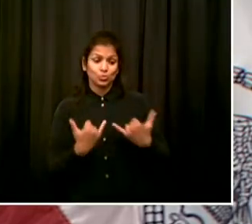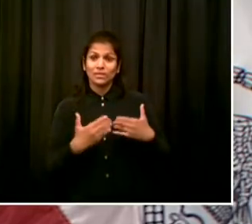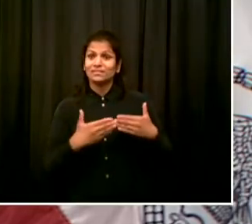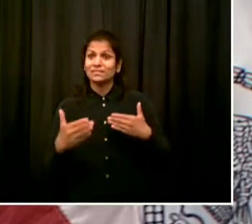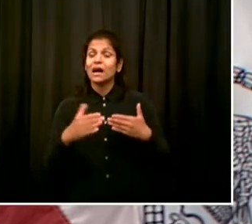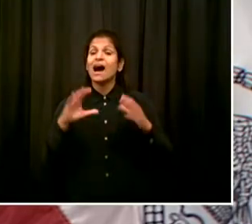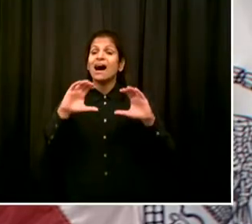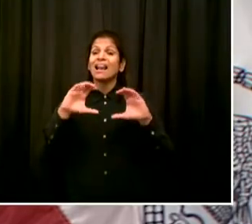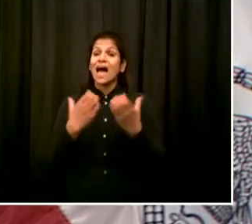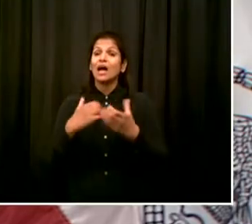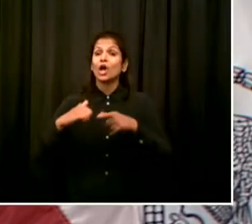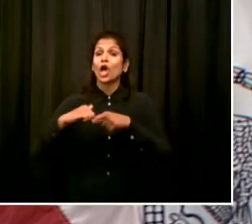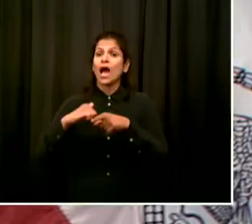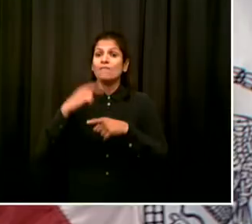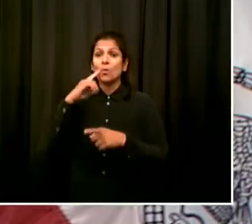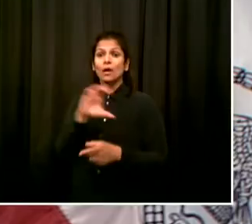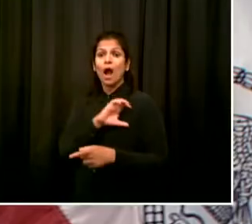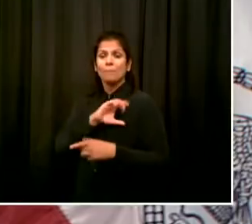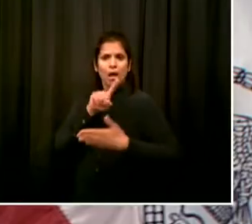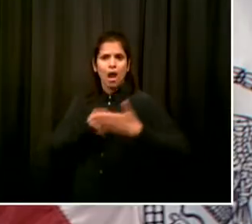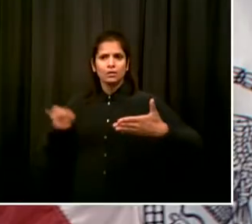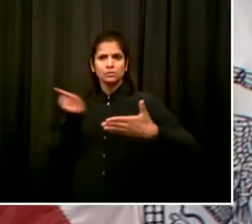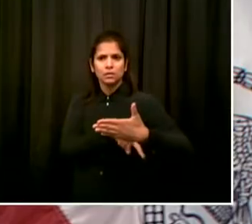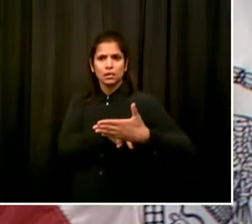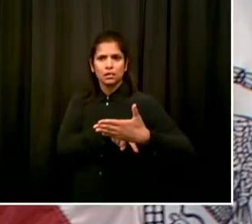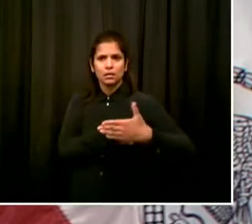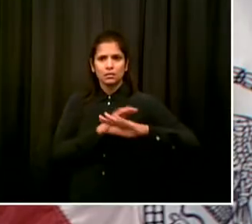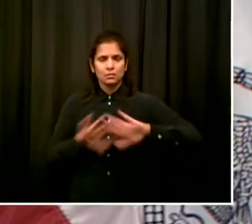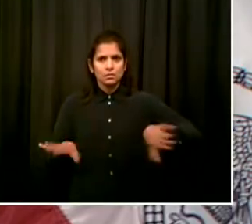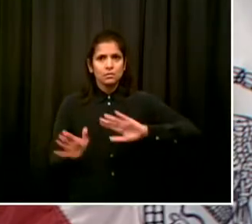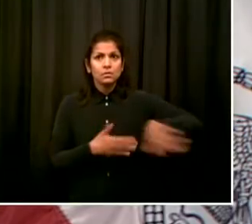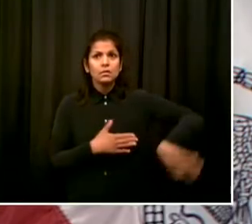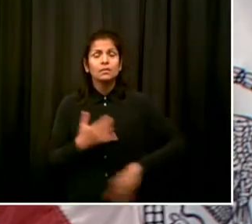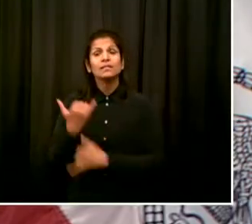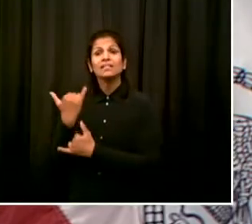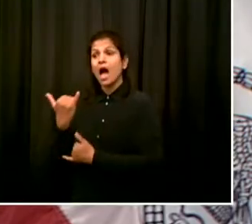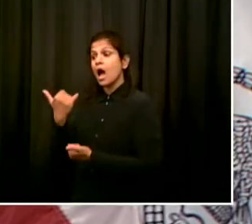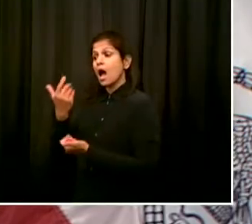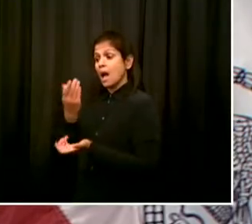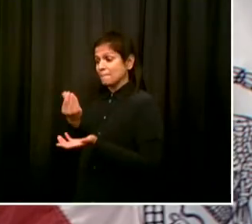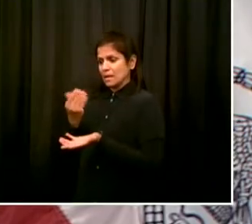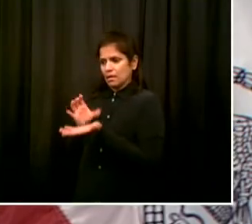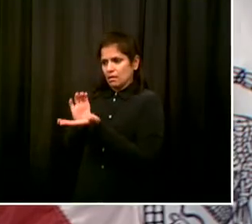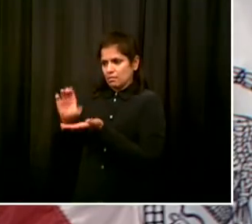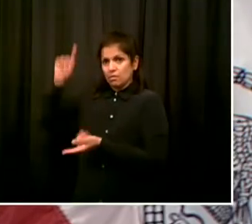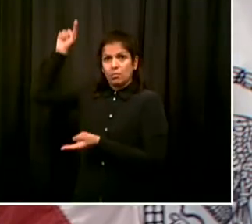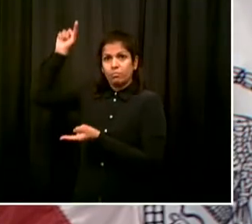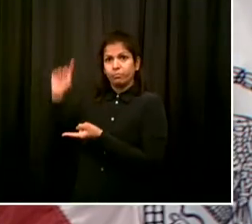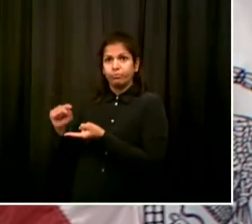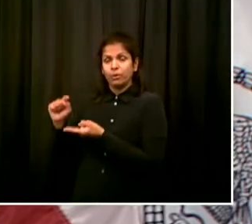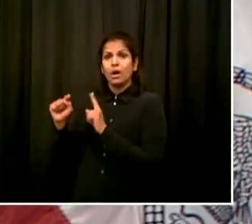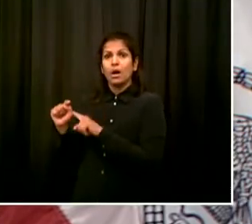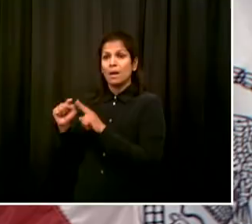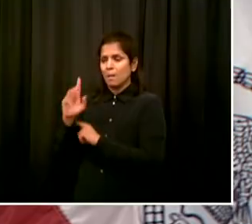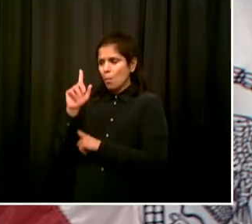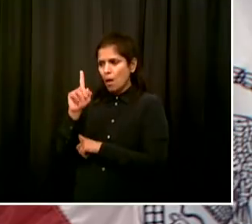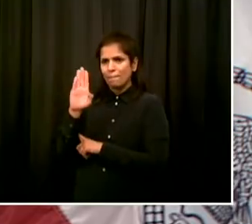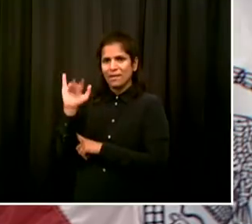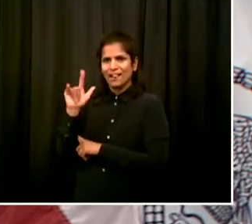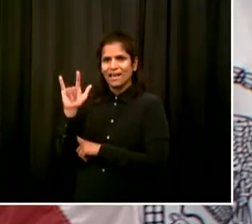THE OVERTIME LEVELSA ND SHIFTING FUNCTIONS AWAY FROM POLICE TO CIVILIAN AGENCIES. IS A HUGE INITIATIVE AND ON TOP OF THAT BILLION DOLLARS WORTH OF